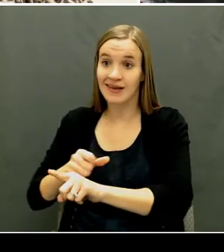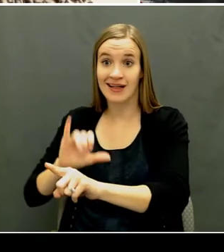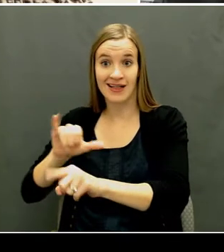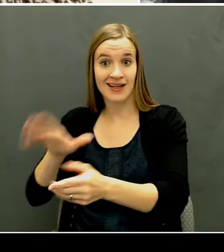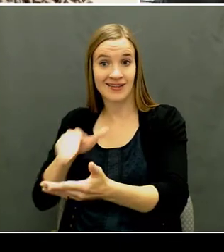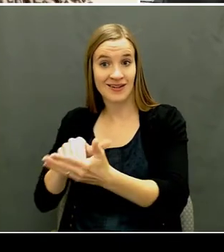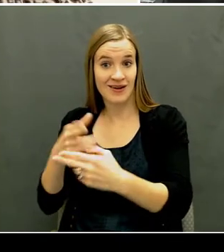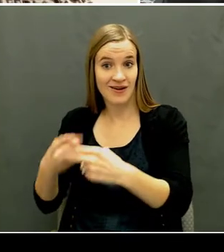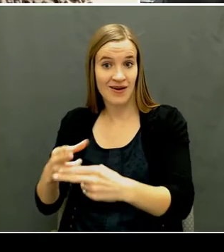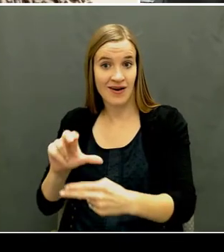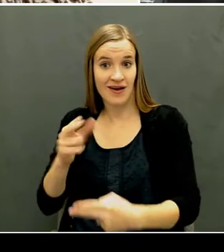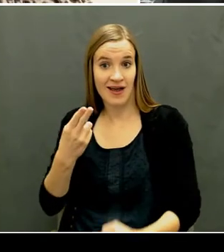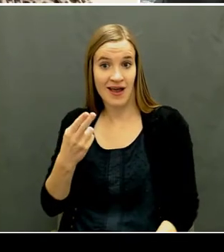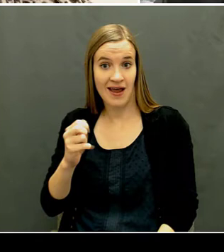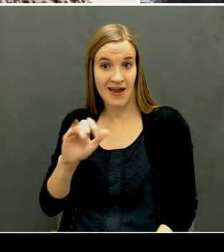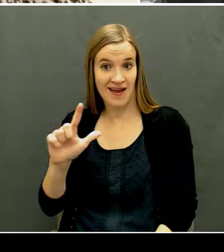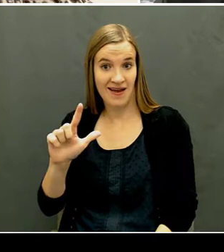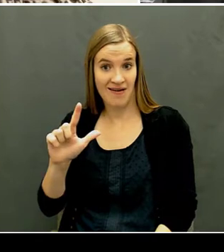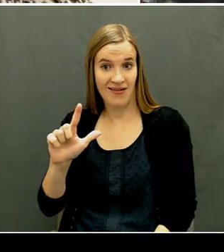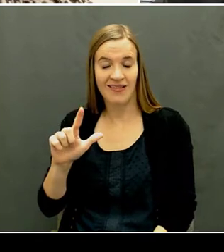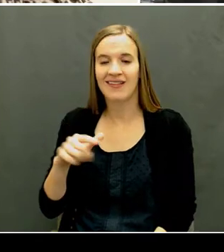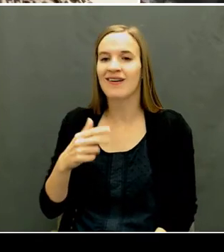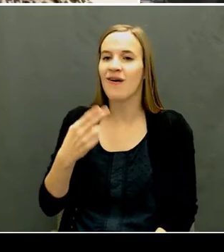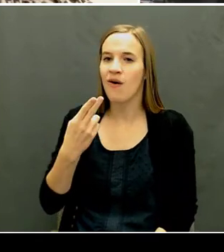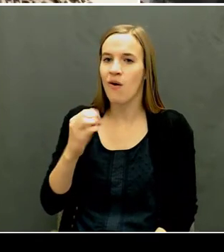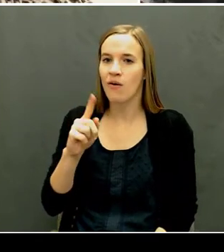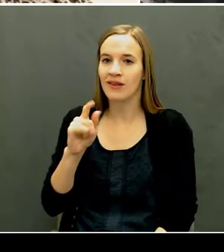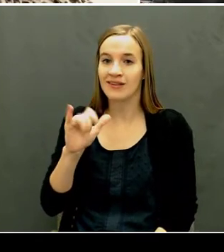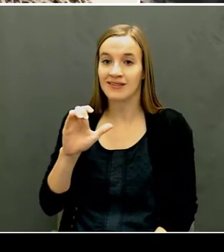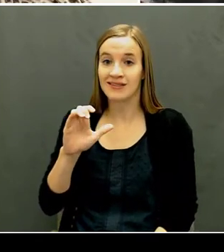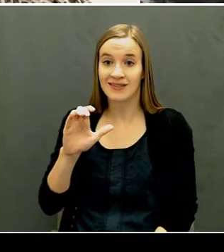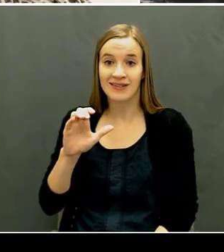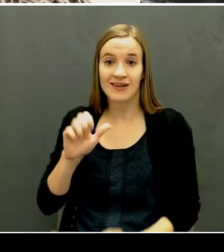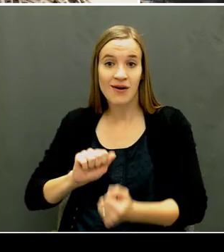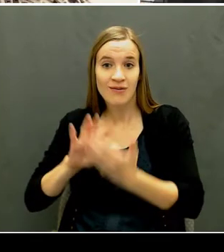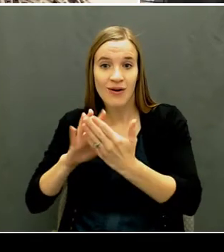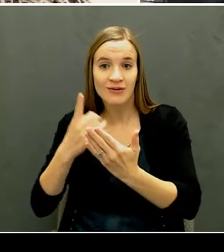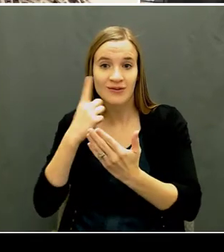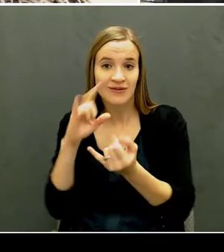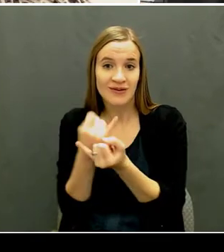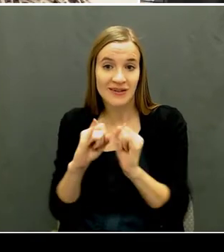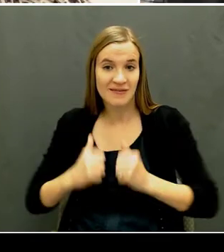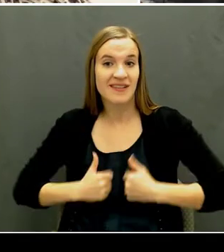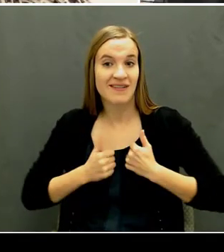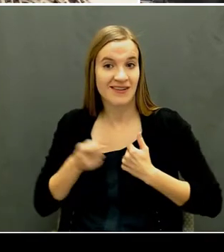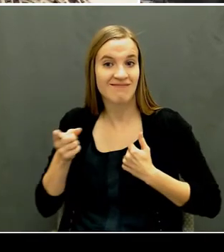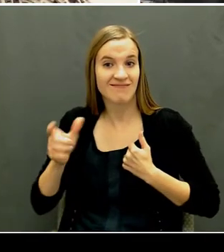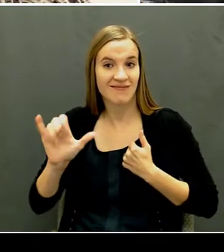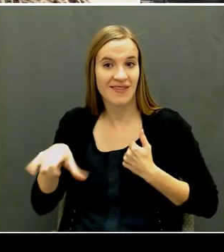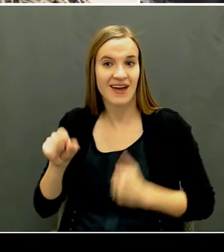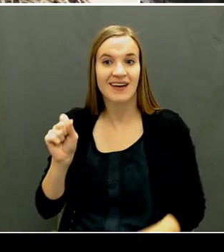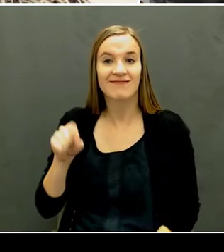Holistic Approaches to Independent Living. Yeah, it was one of the few towns you remember, in